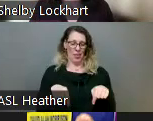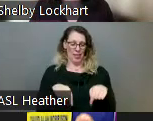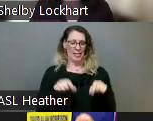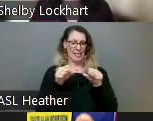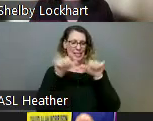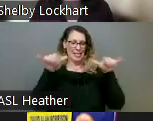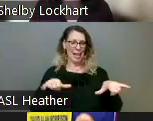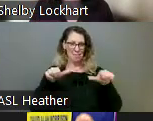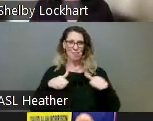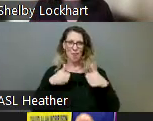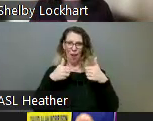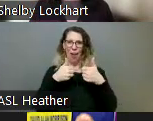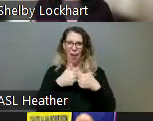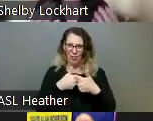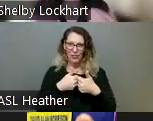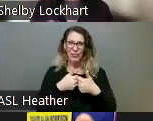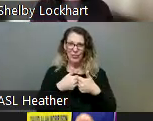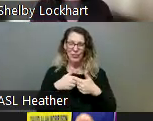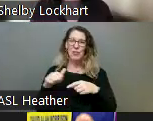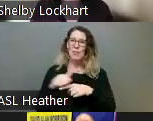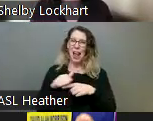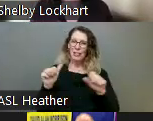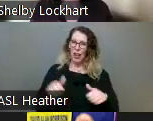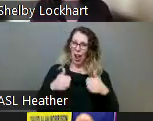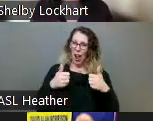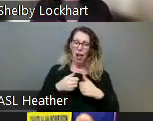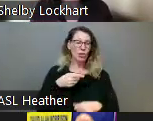challenge and a practice challenge; this is not a student problem or a student